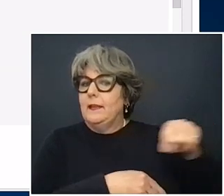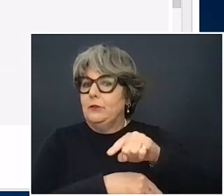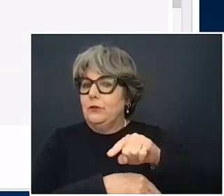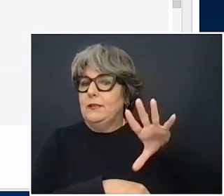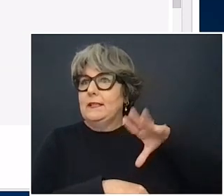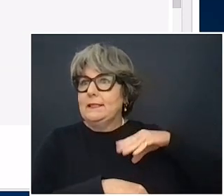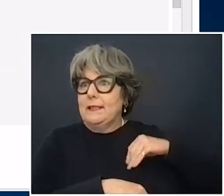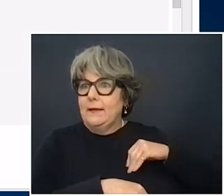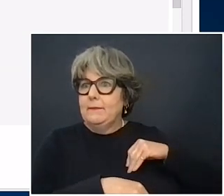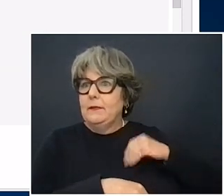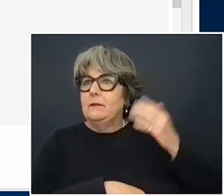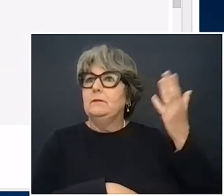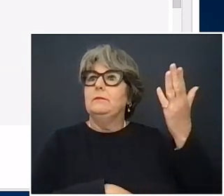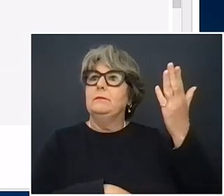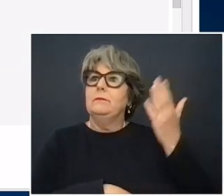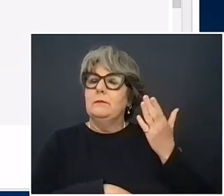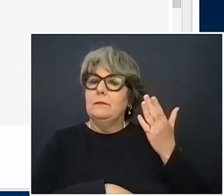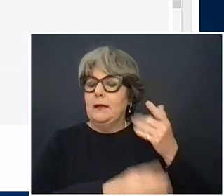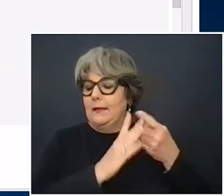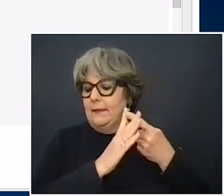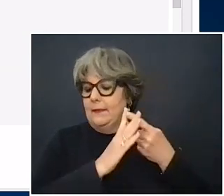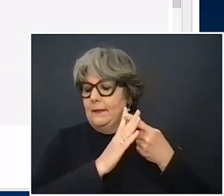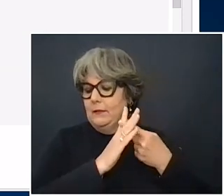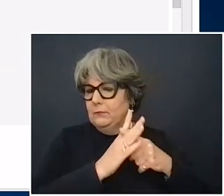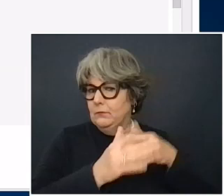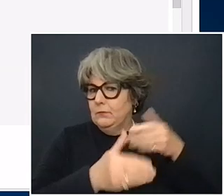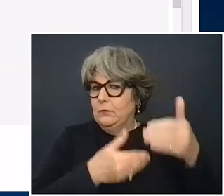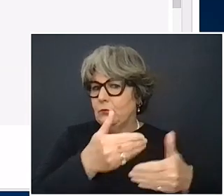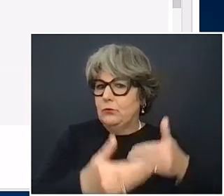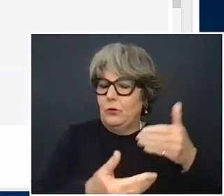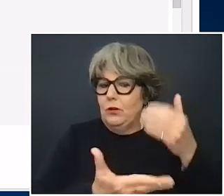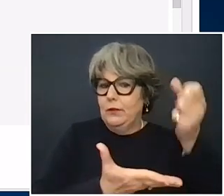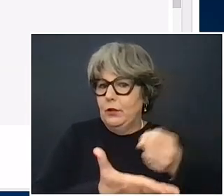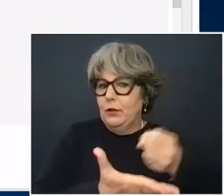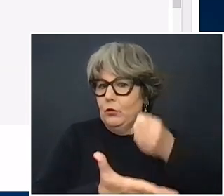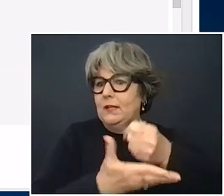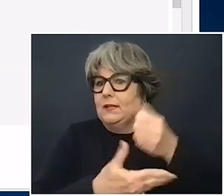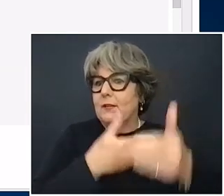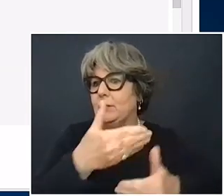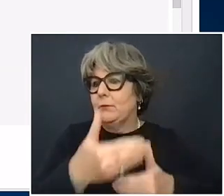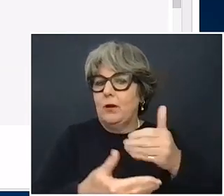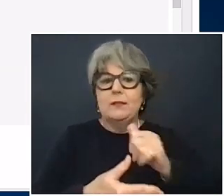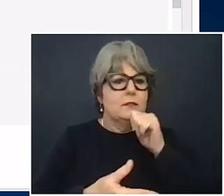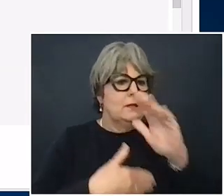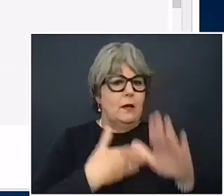you're actually starting the accreditation process, not all of your pre